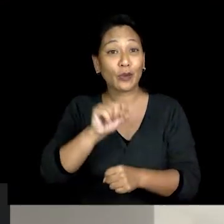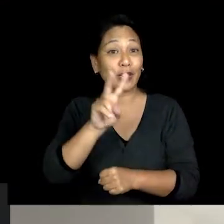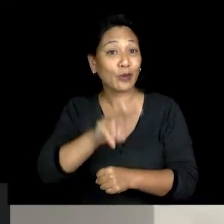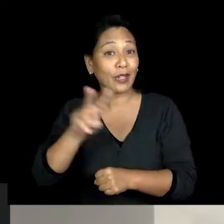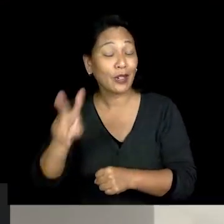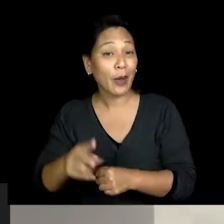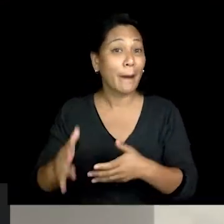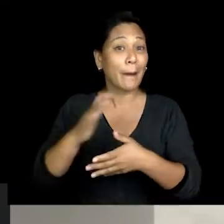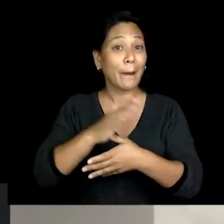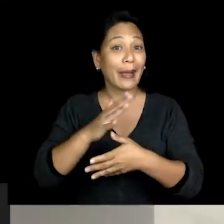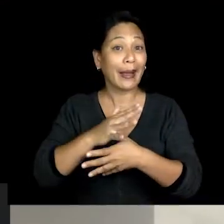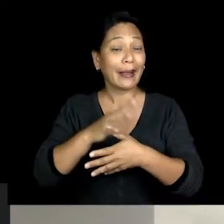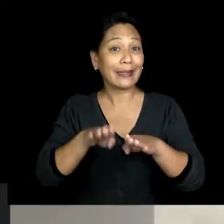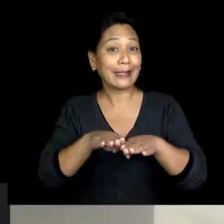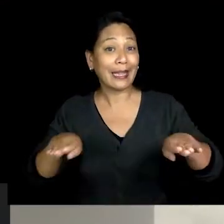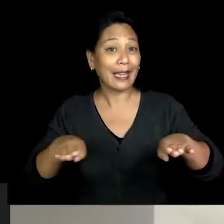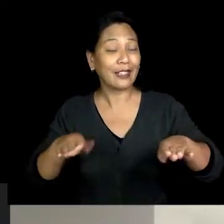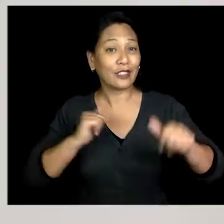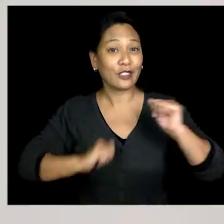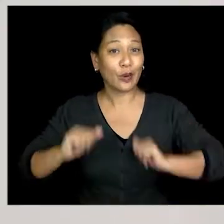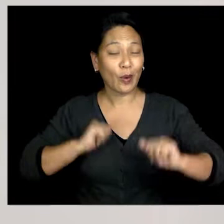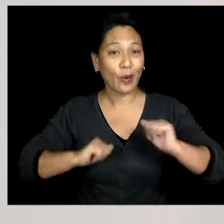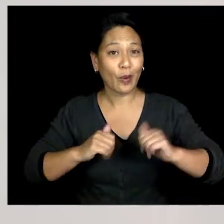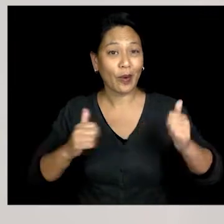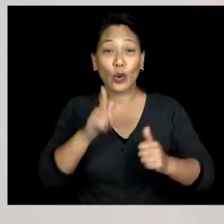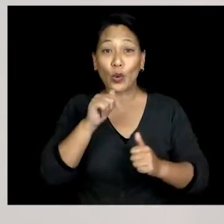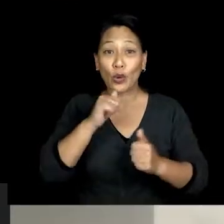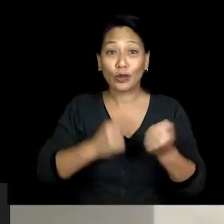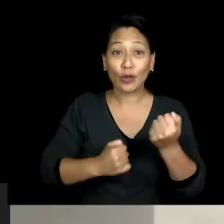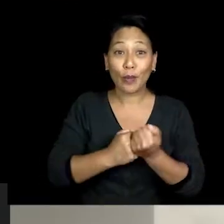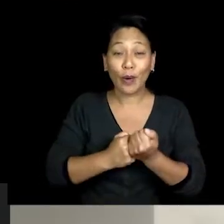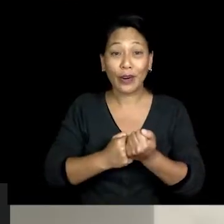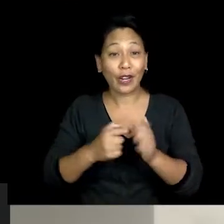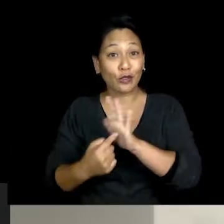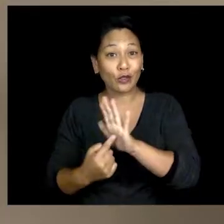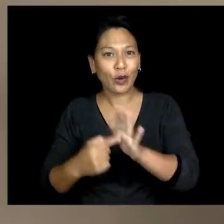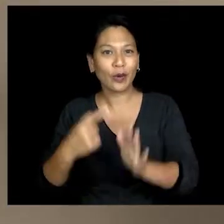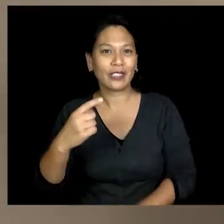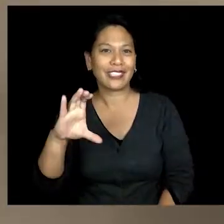mainstage season in the spring will be supported by and hosted by GCTC.